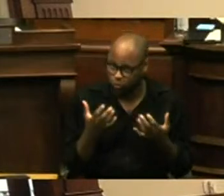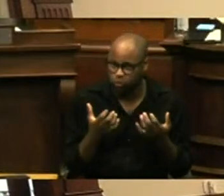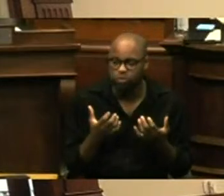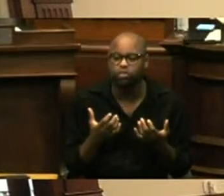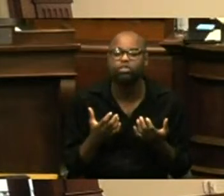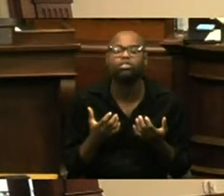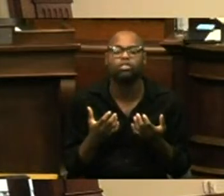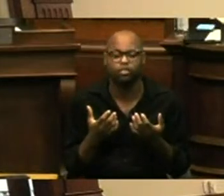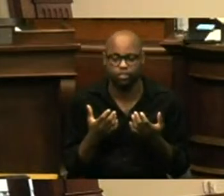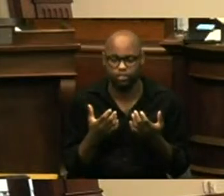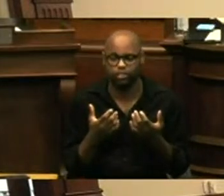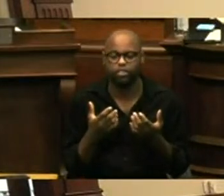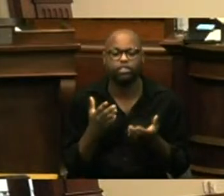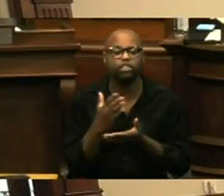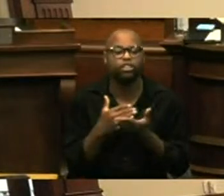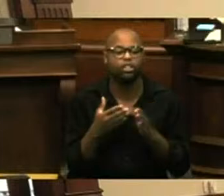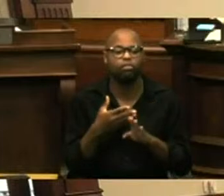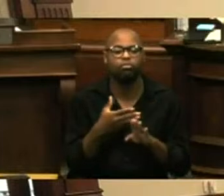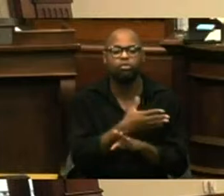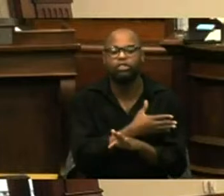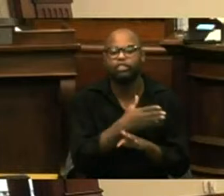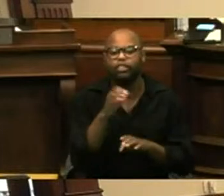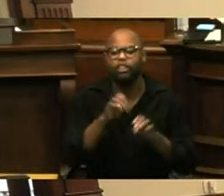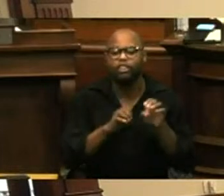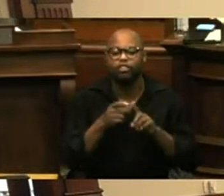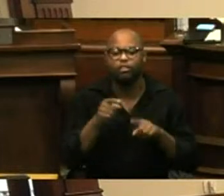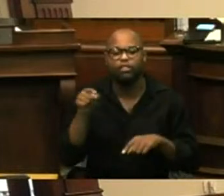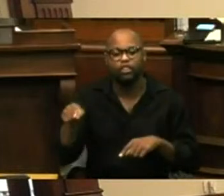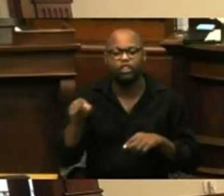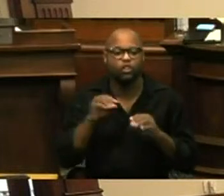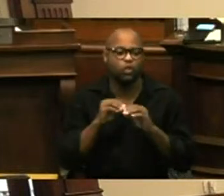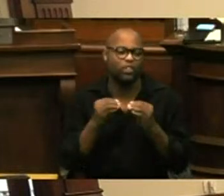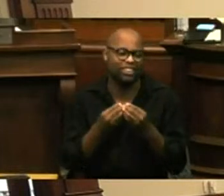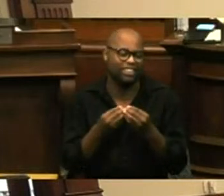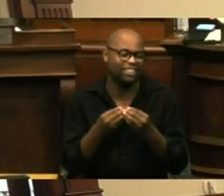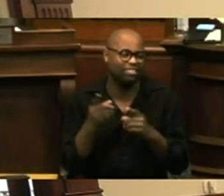I I've been left wanting with